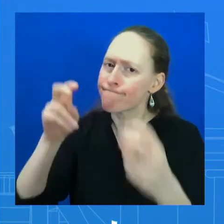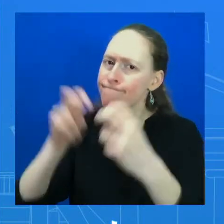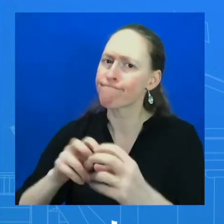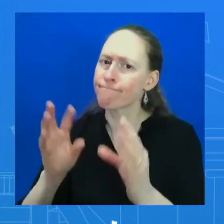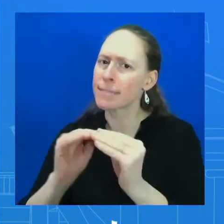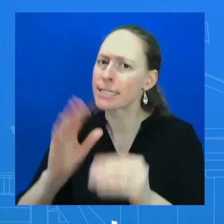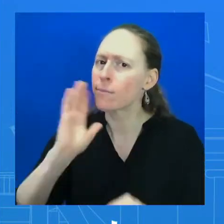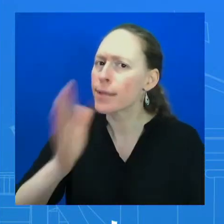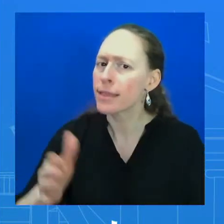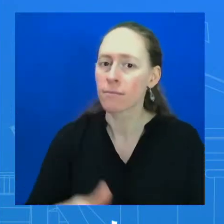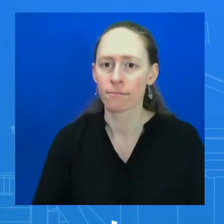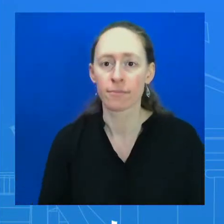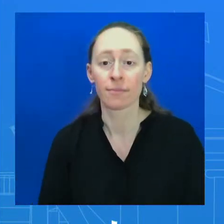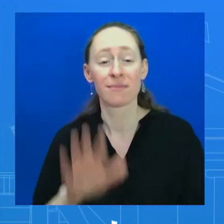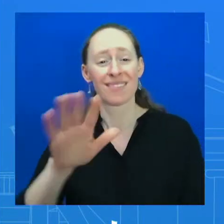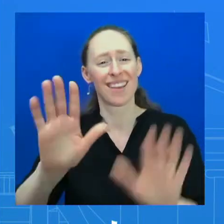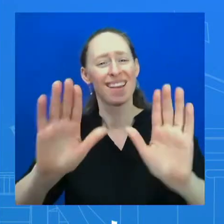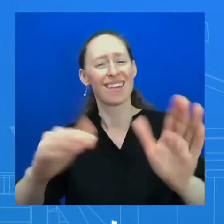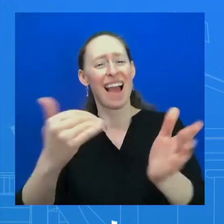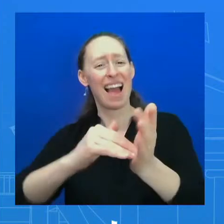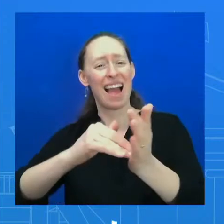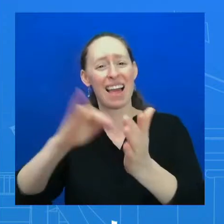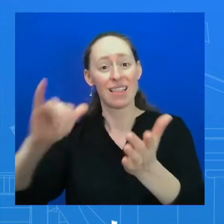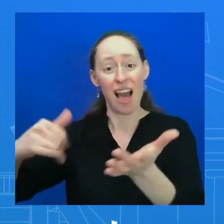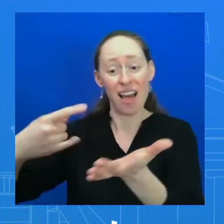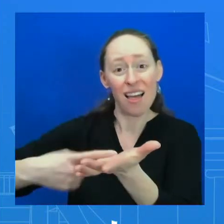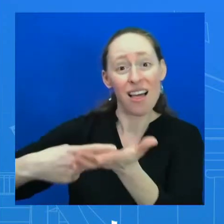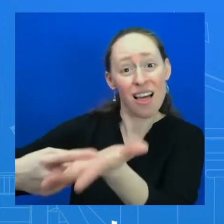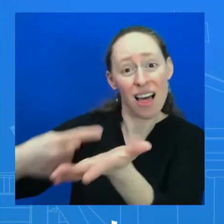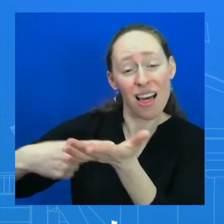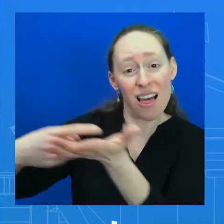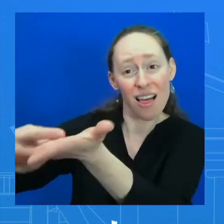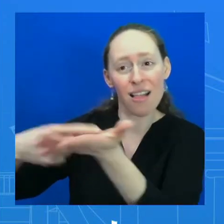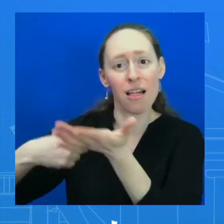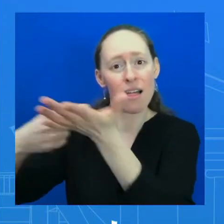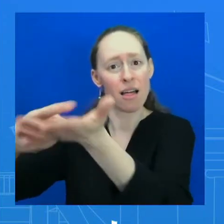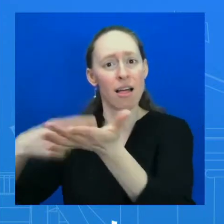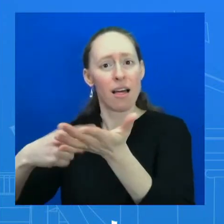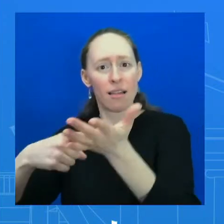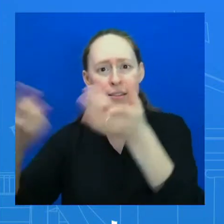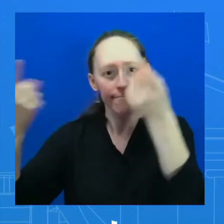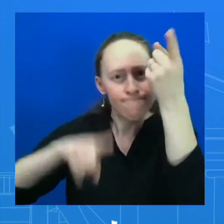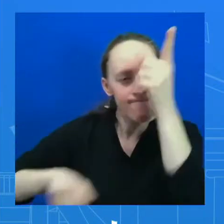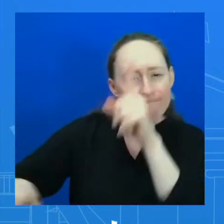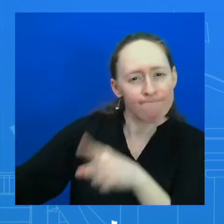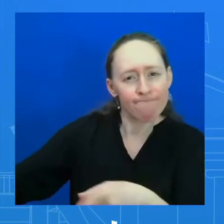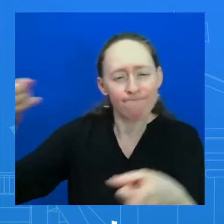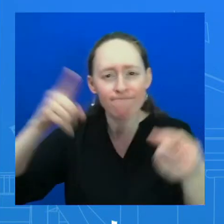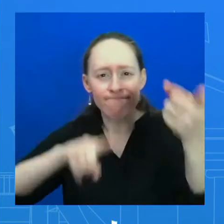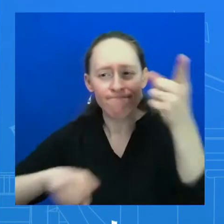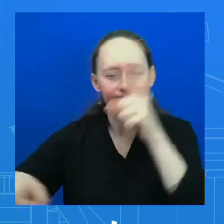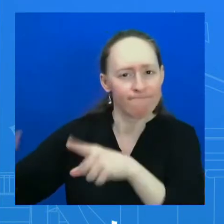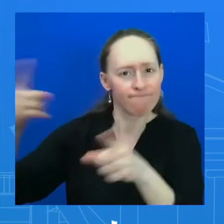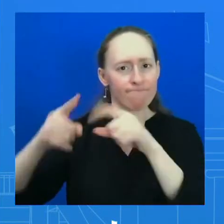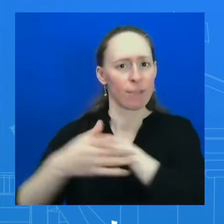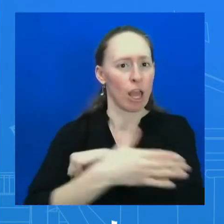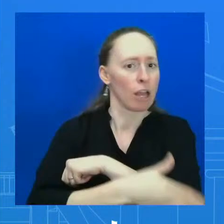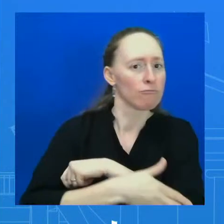This is part of having honest, real, frank conversations. The Press: And -- and in respect to those conversations, John Kirby said earlier today